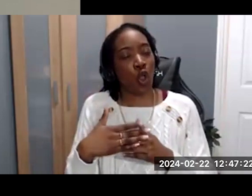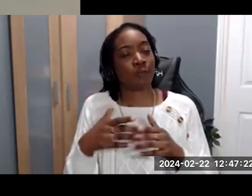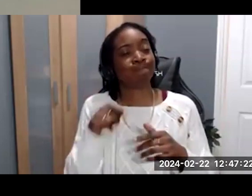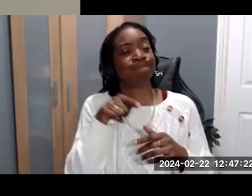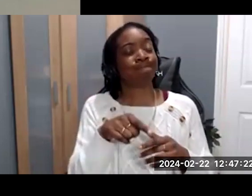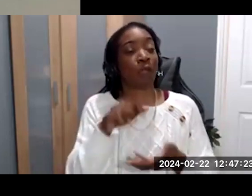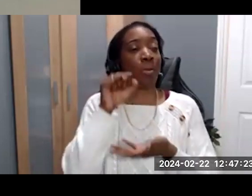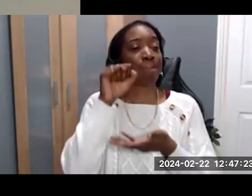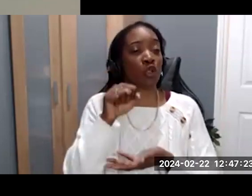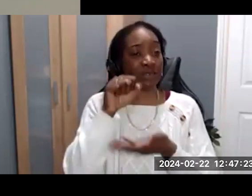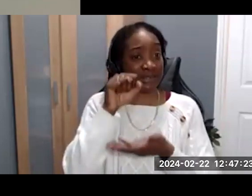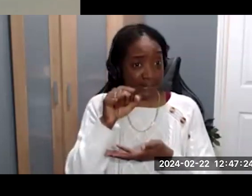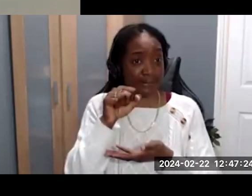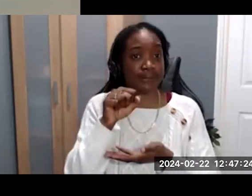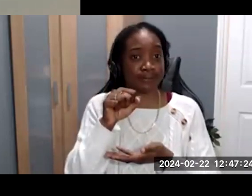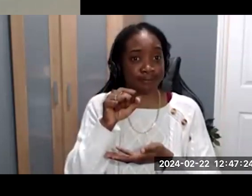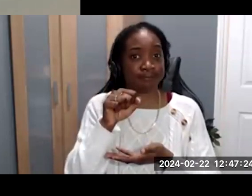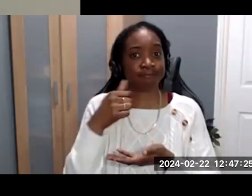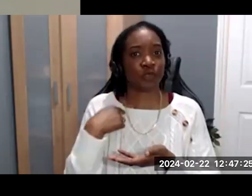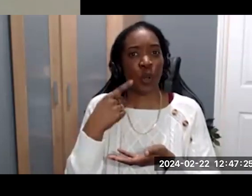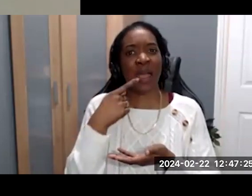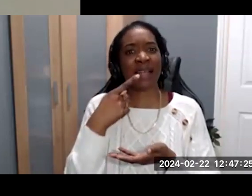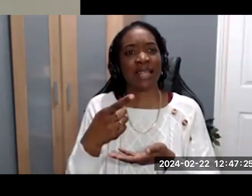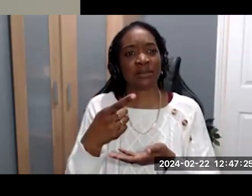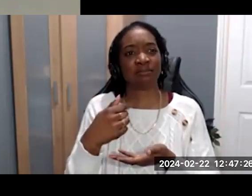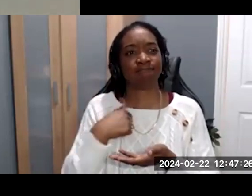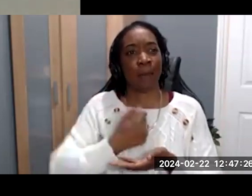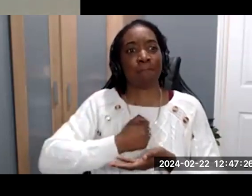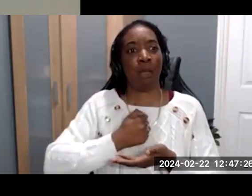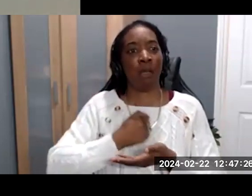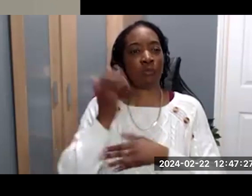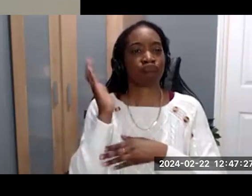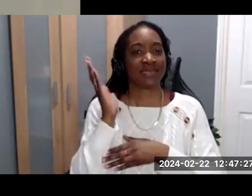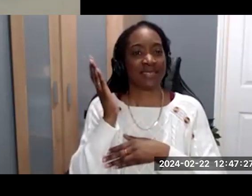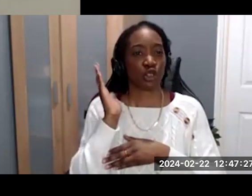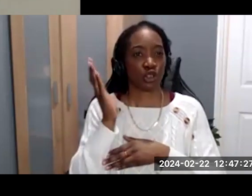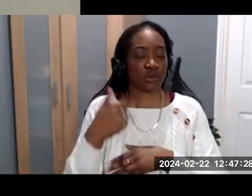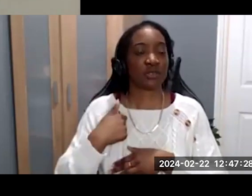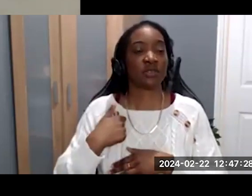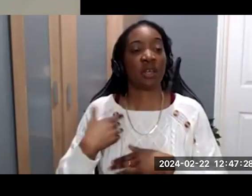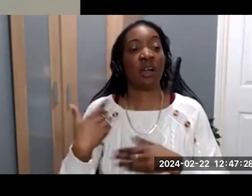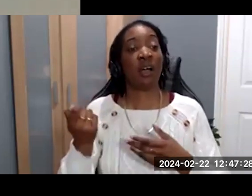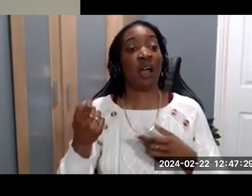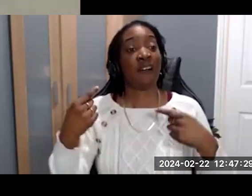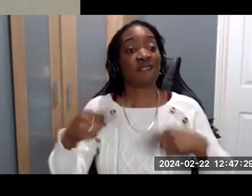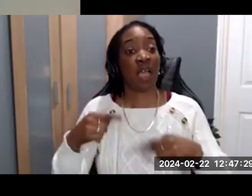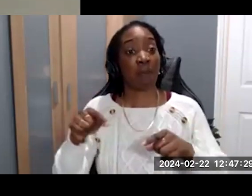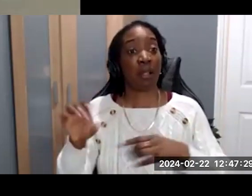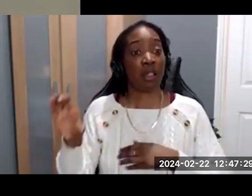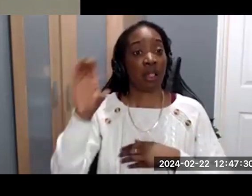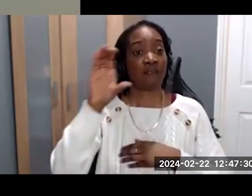I mentioned in the uh in the my presentation uh the uh available commissioning funds um I